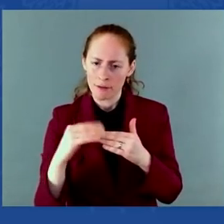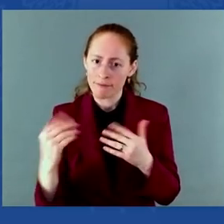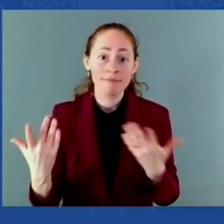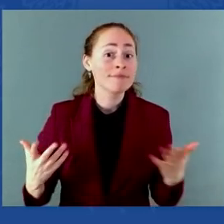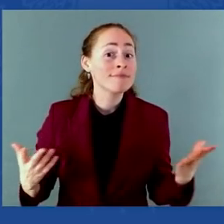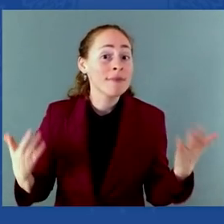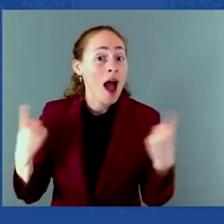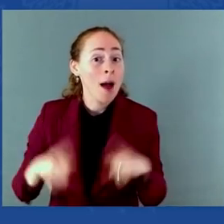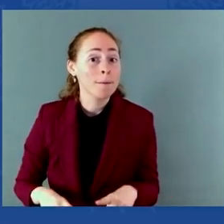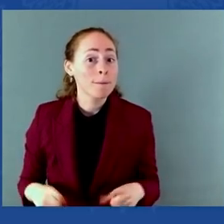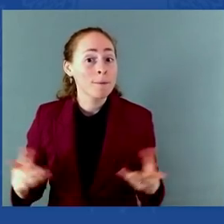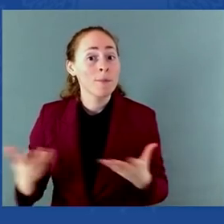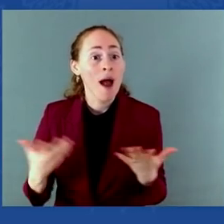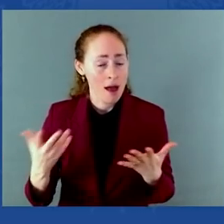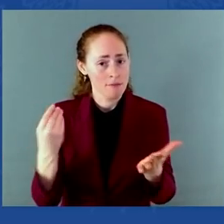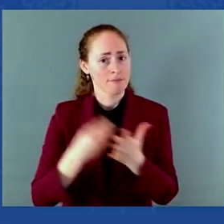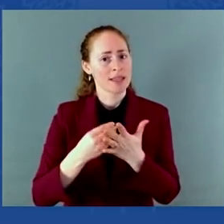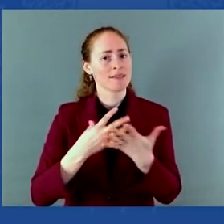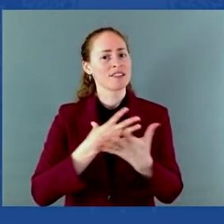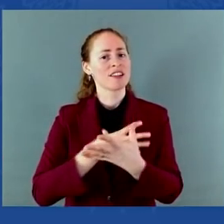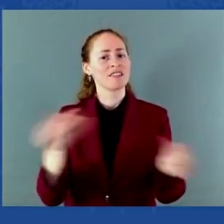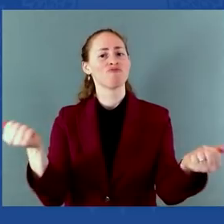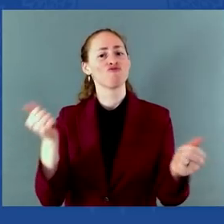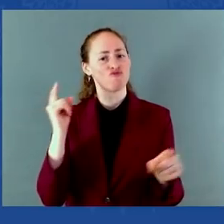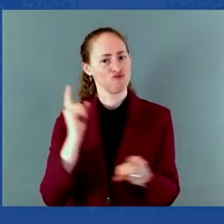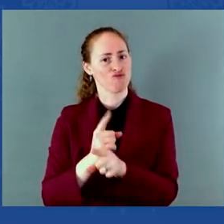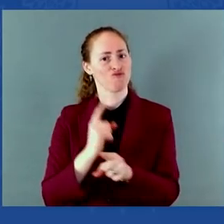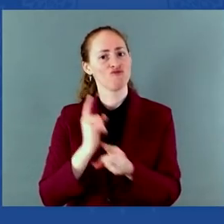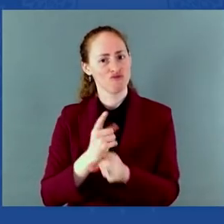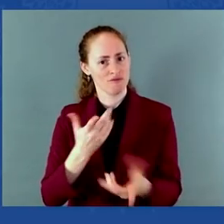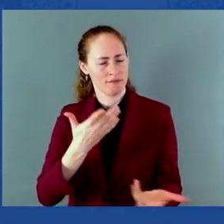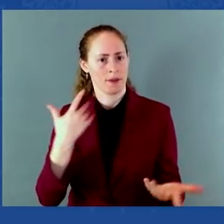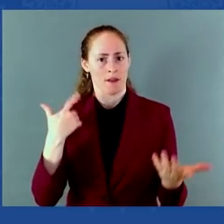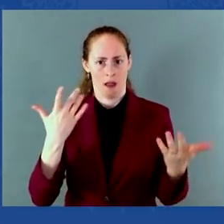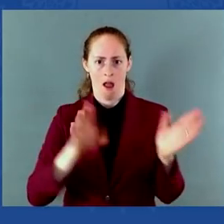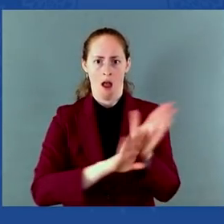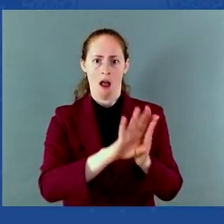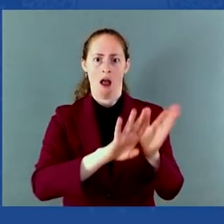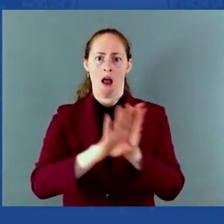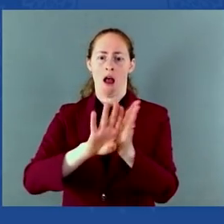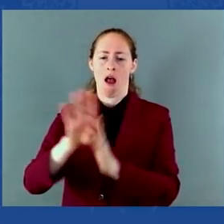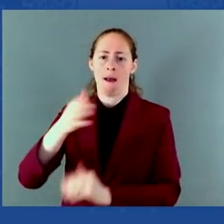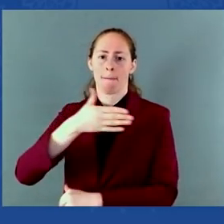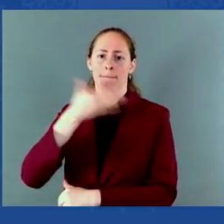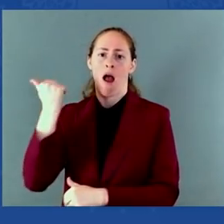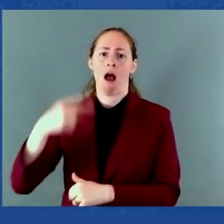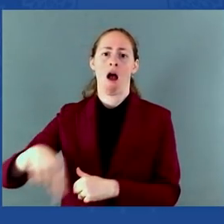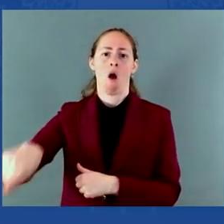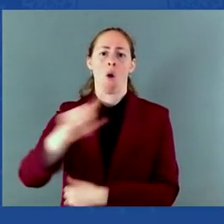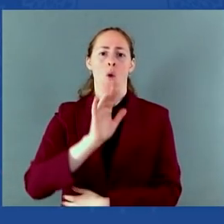We built a whole awful lot of things and less than one tenth of 1 percent waste or fraud. That's going to be Mitch's job: